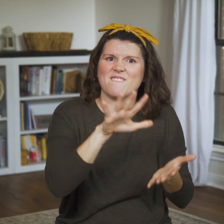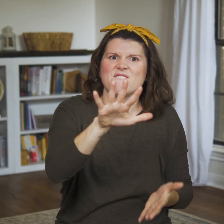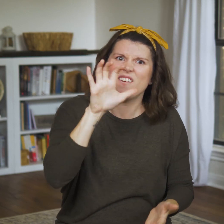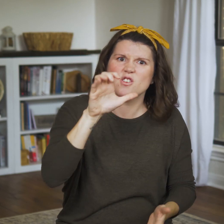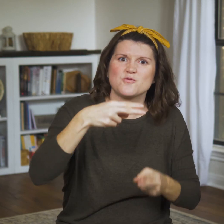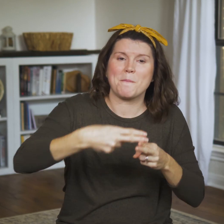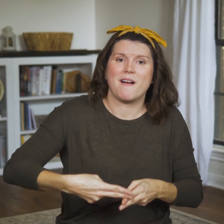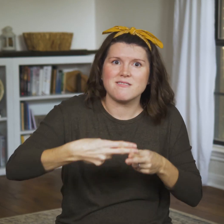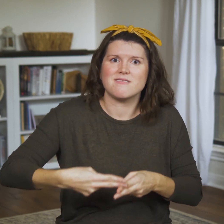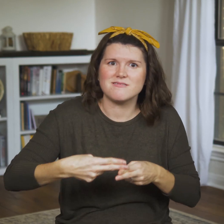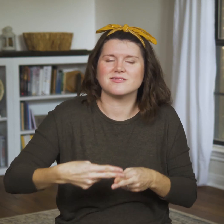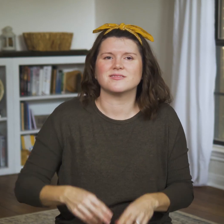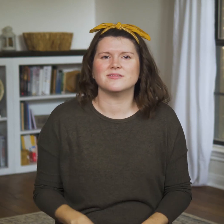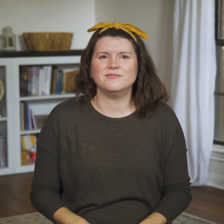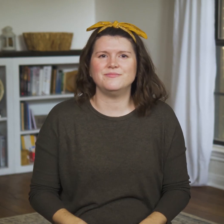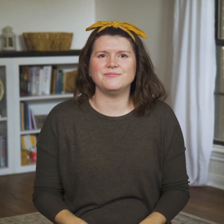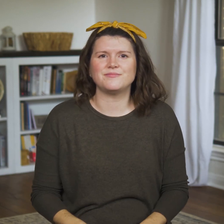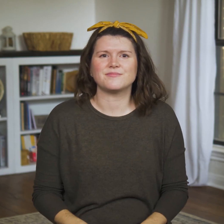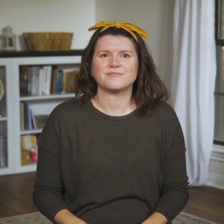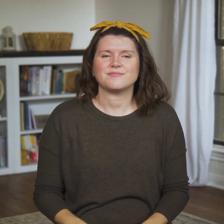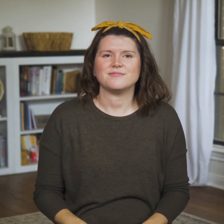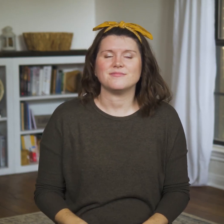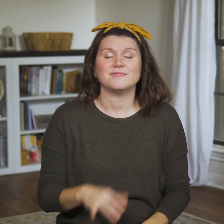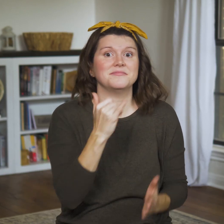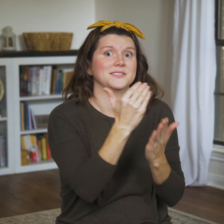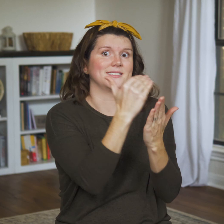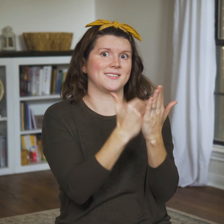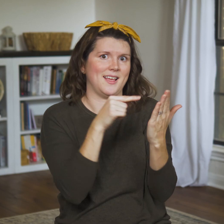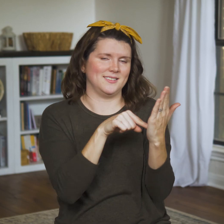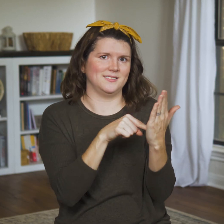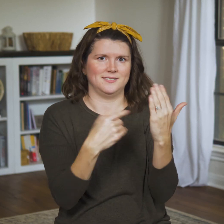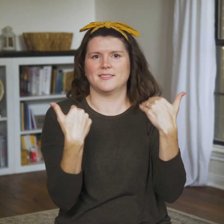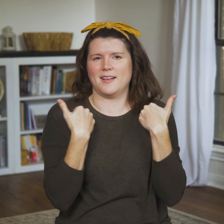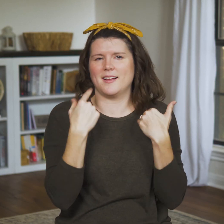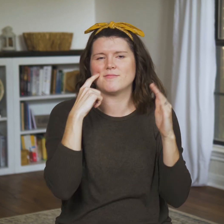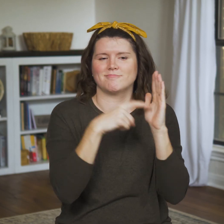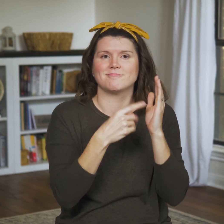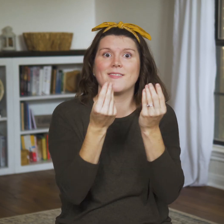Afterward, the Israelites count their men